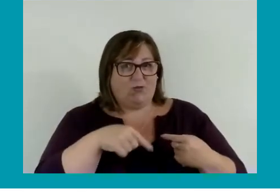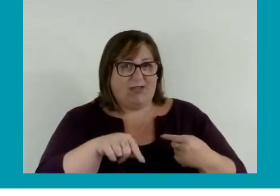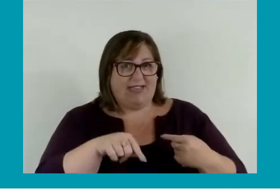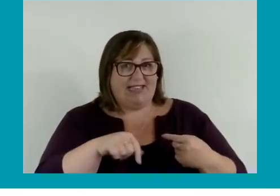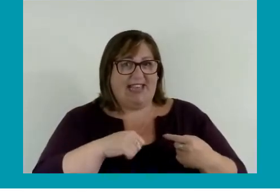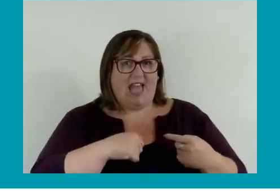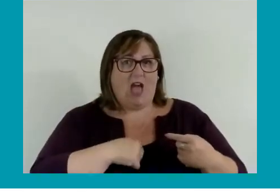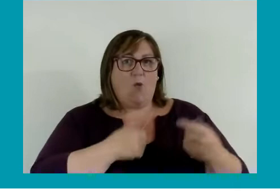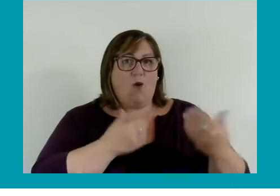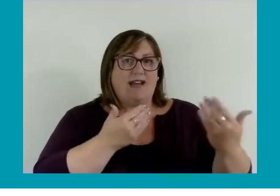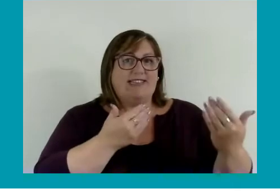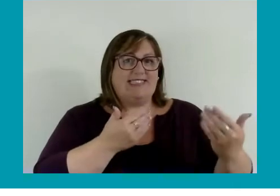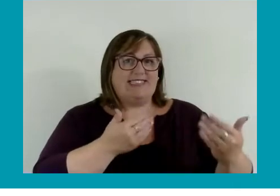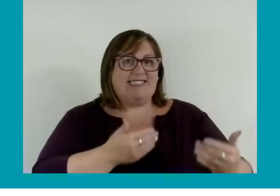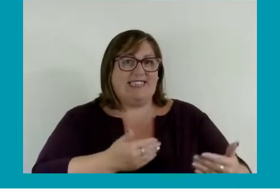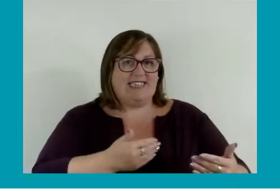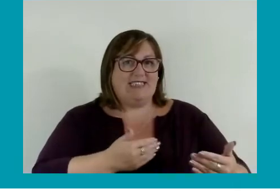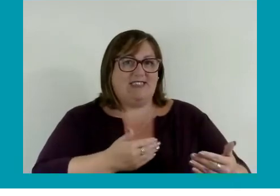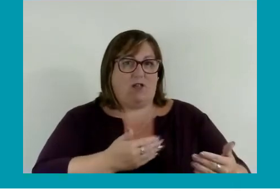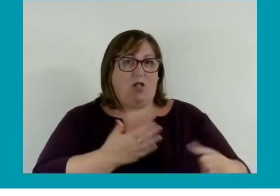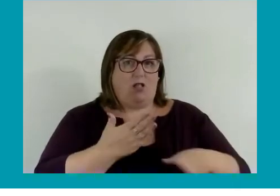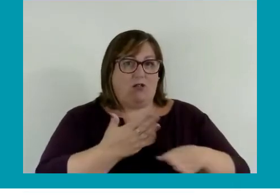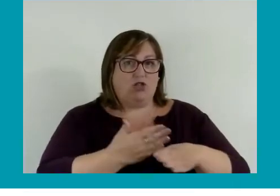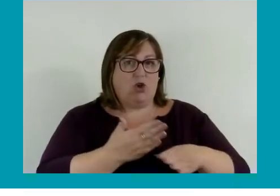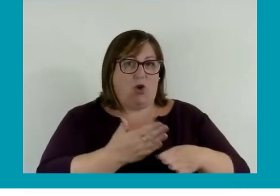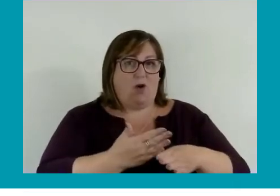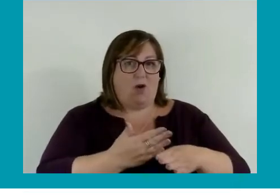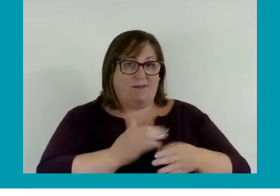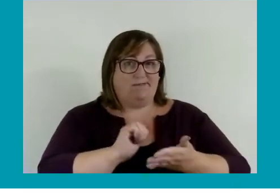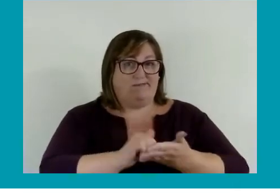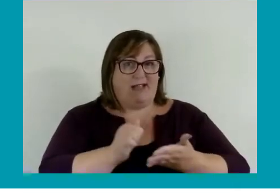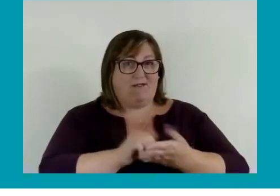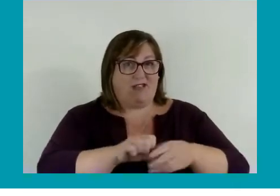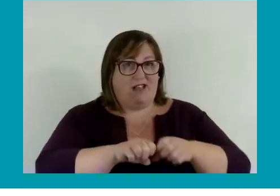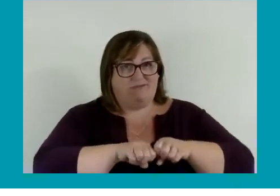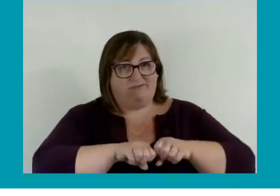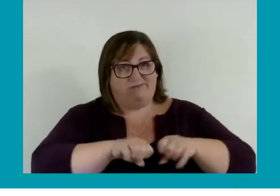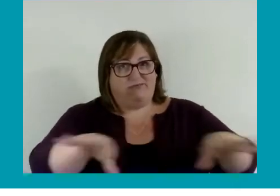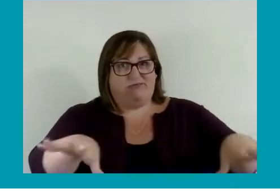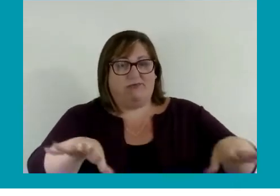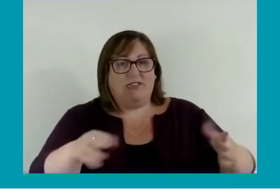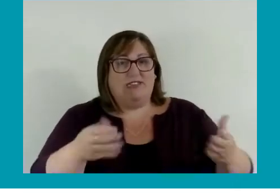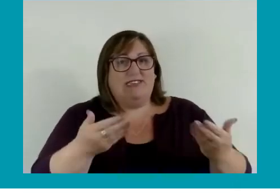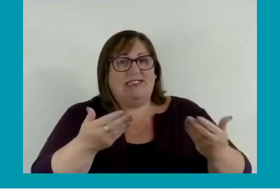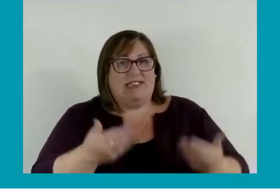vacancies to fill right across the country in our john lewis shops and soon to be our waitrose shops